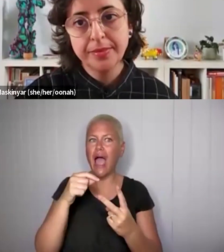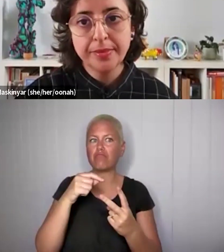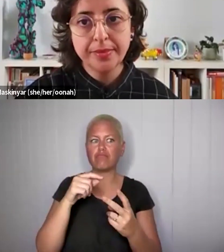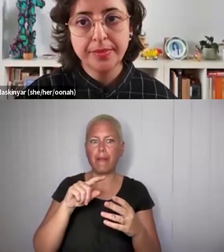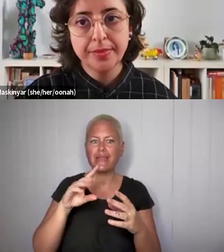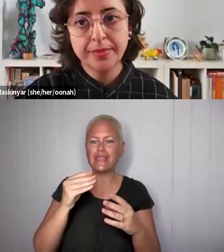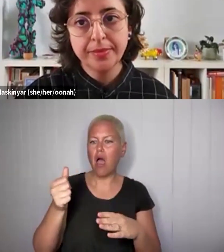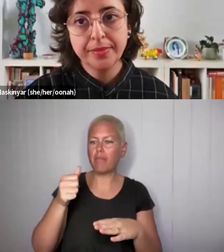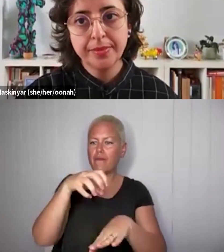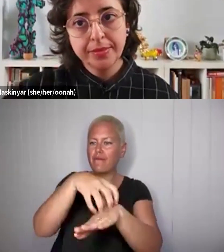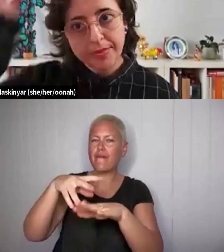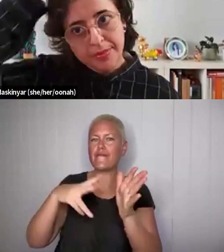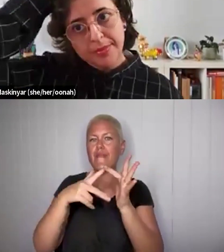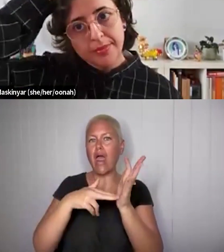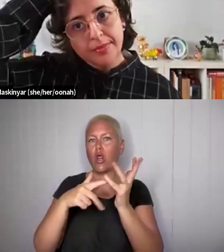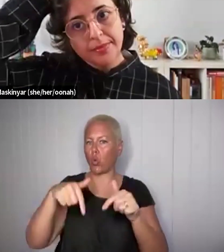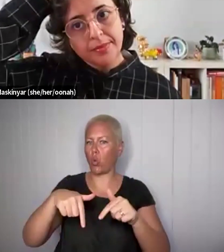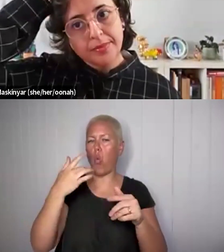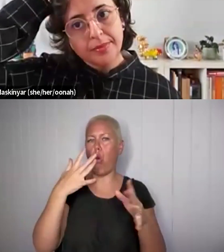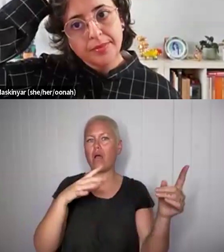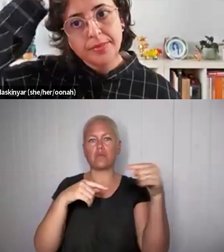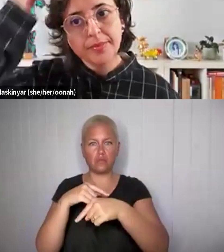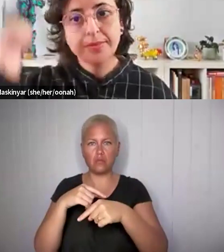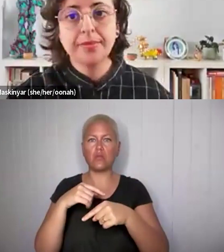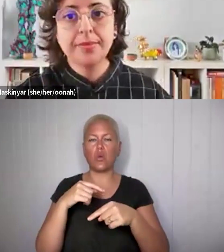are appointed, as soon as the artistic team is appointed. That is something we work on